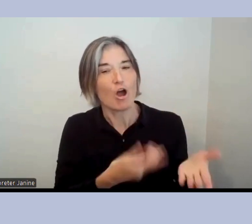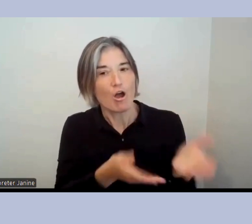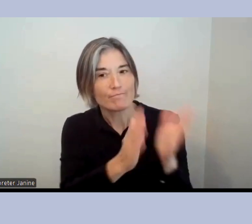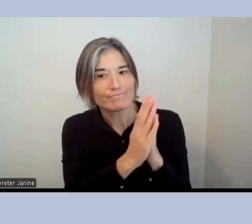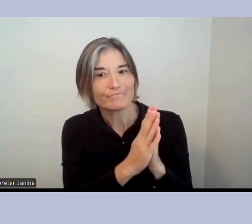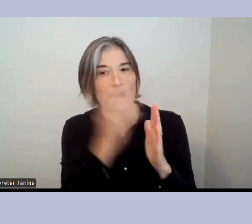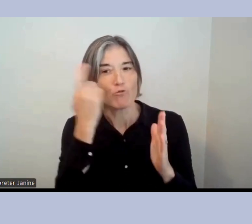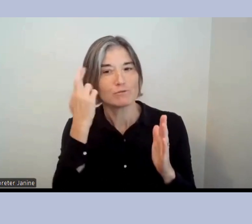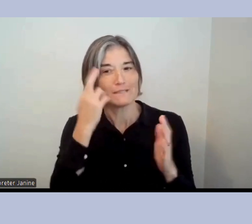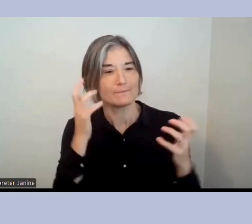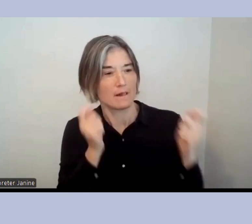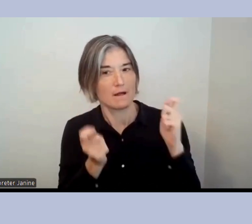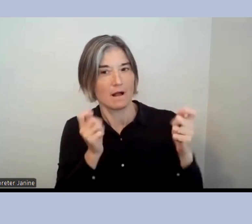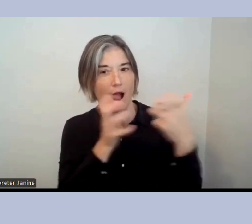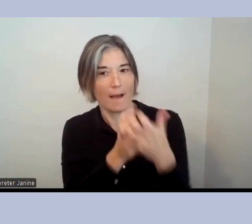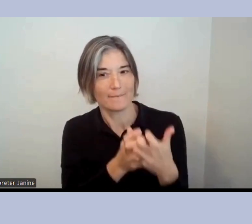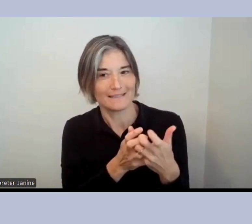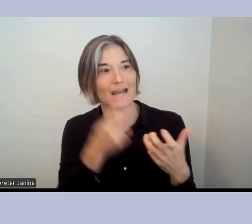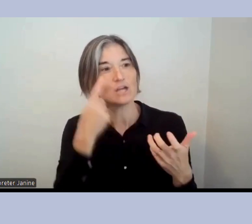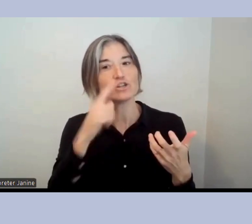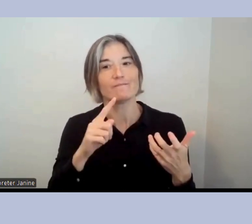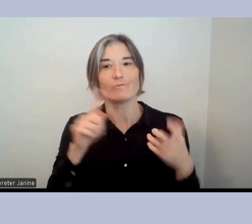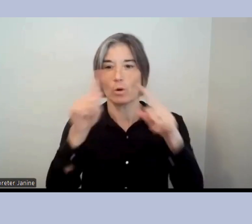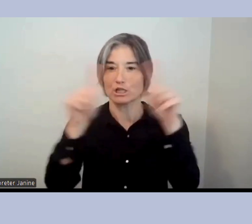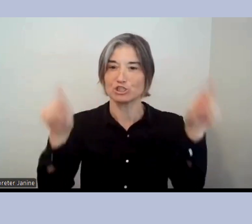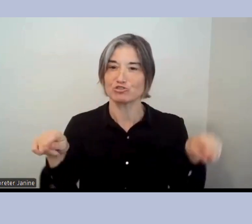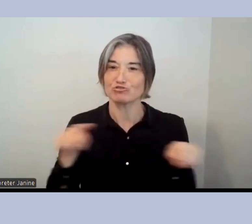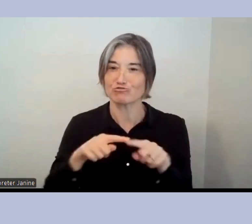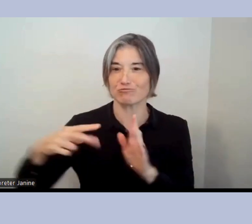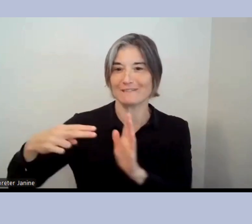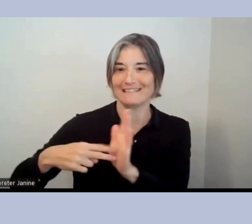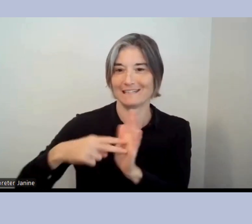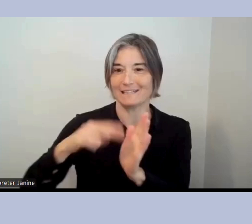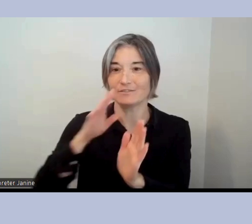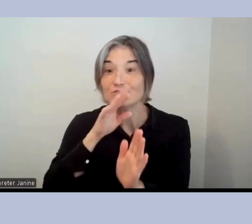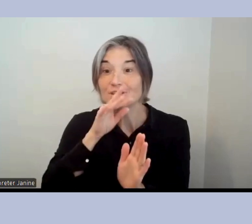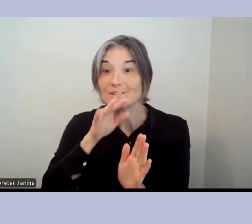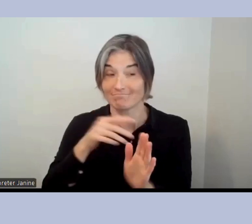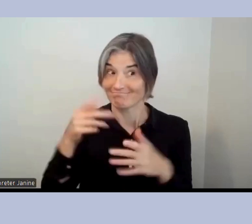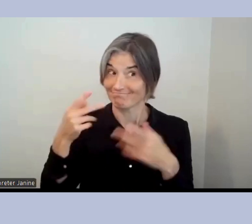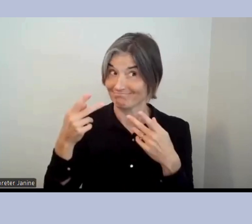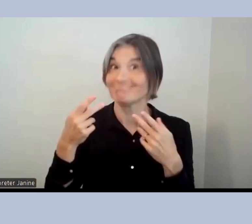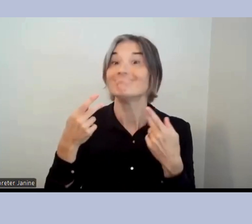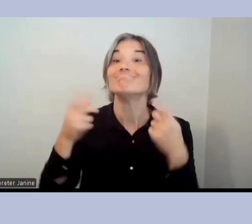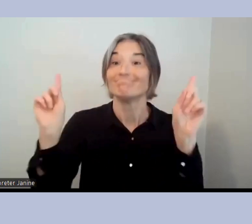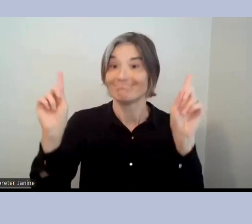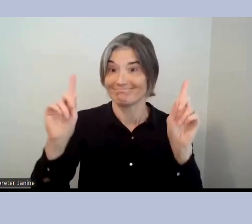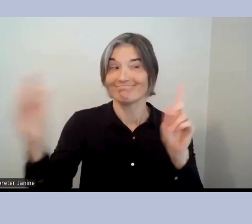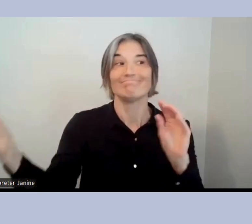They were able to allow me to get that. They put it on my computer, and now I can successfully complete